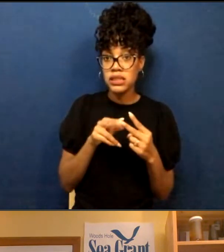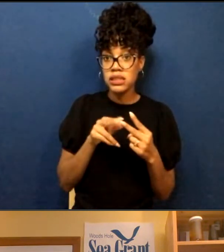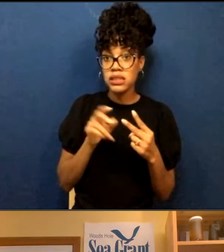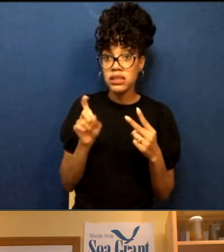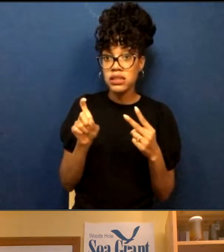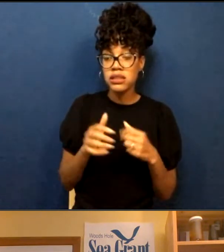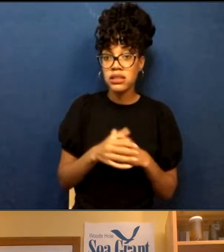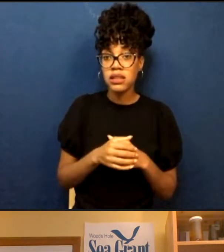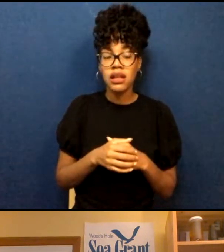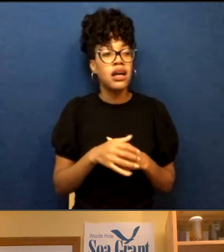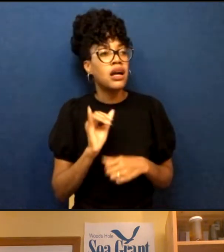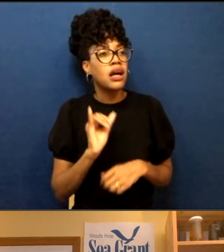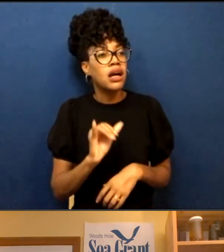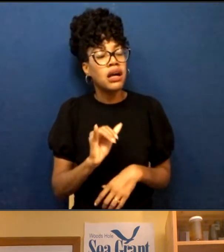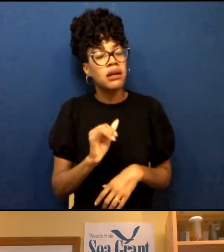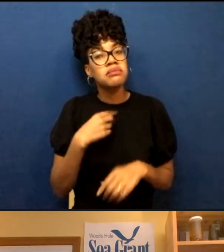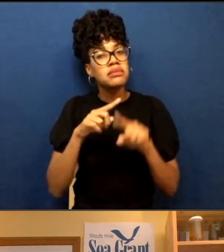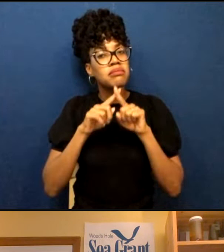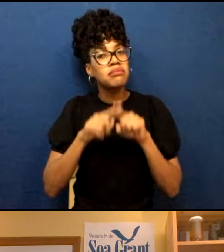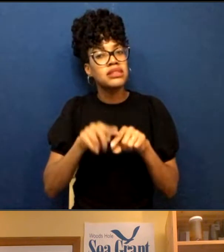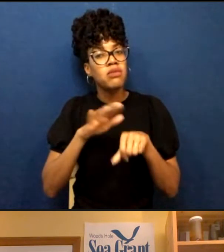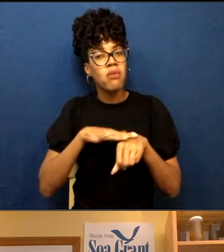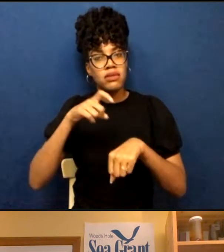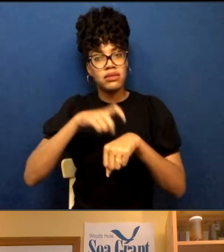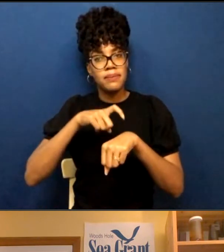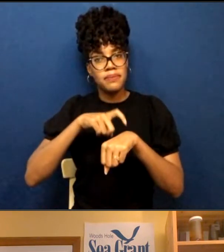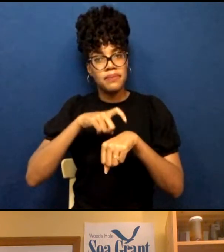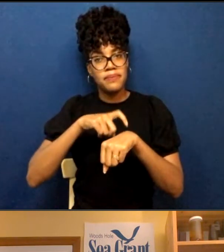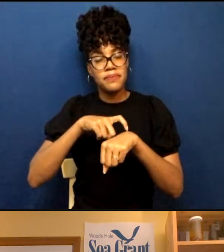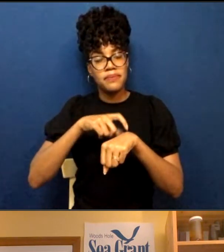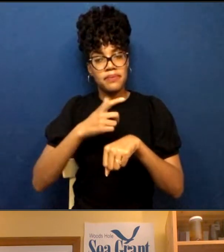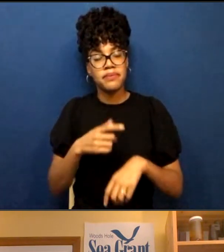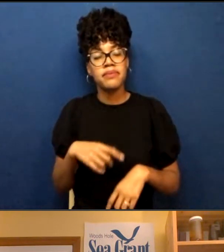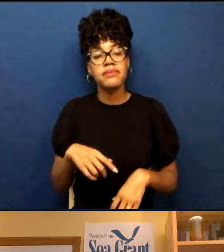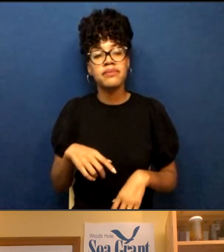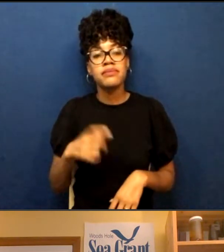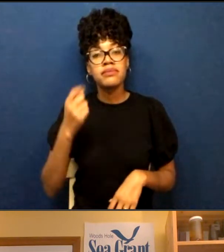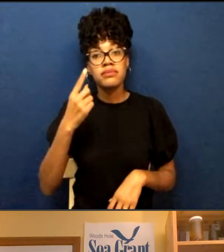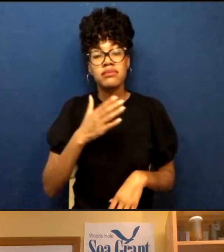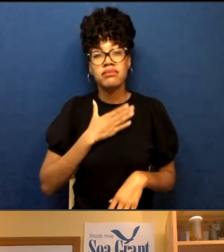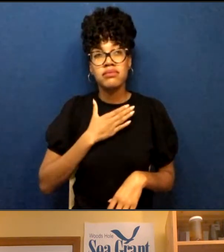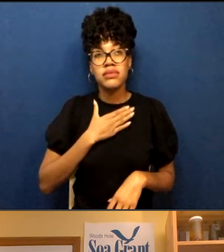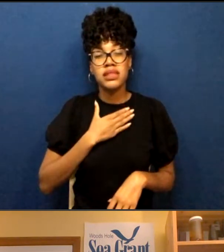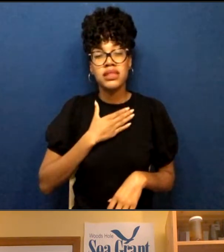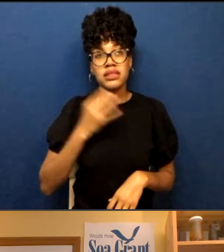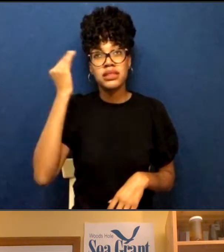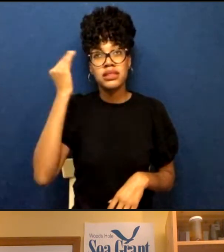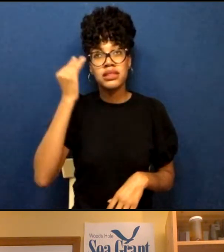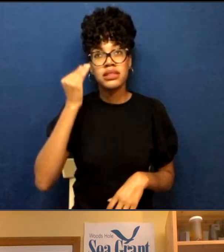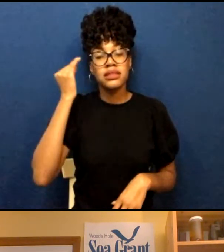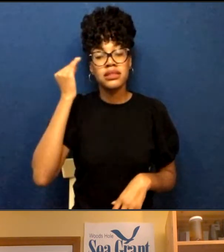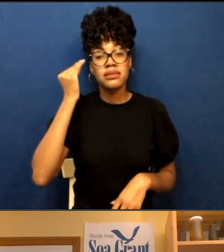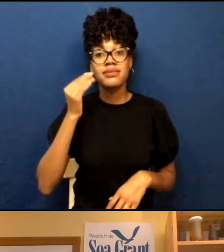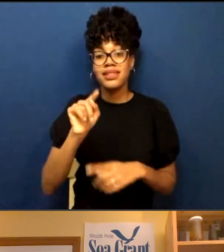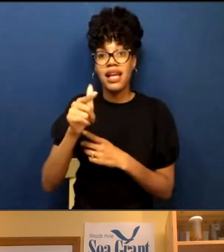It depends on the timescale of where we get data points. And from my memory with those tags, they would have it programmed to send data